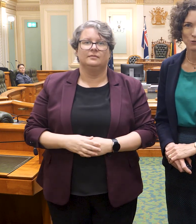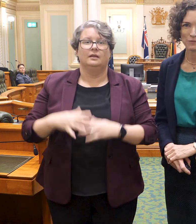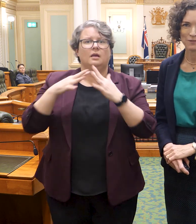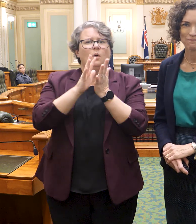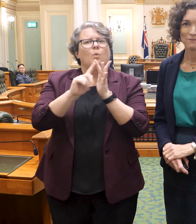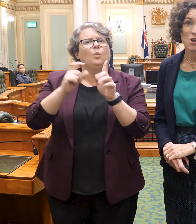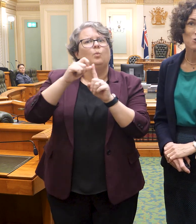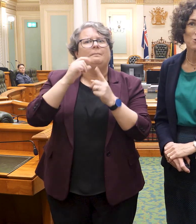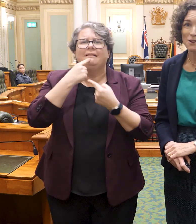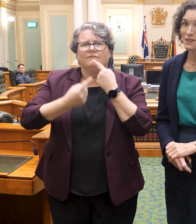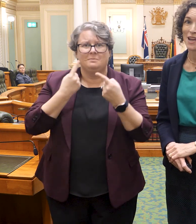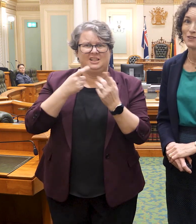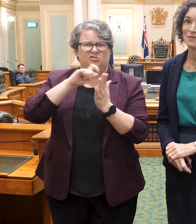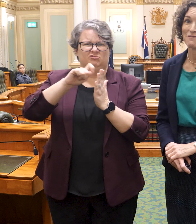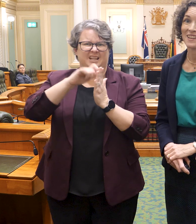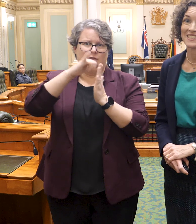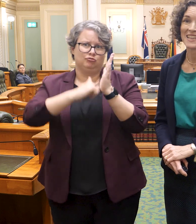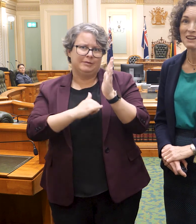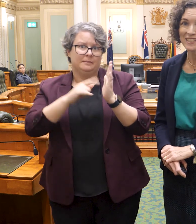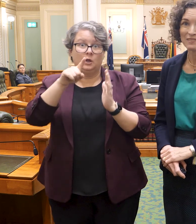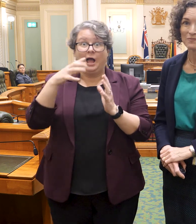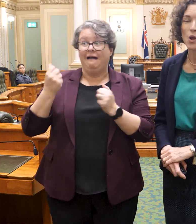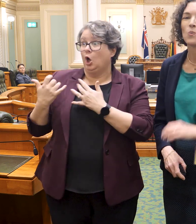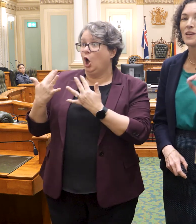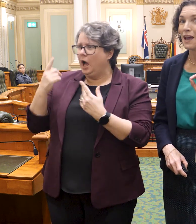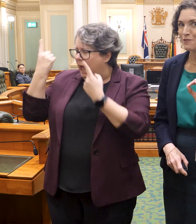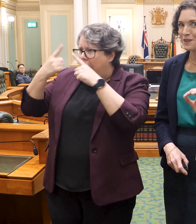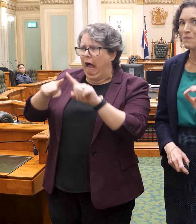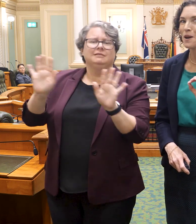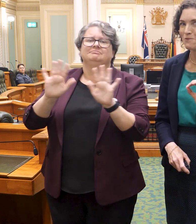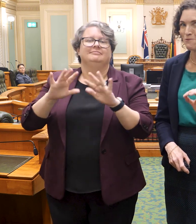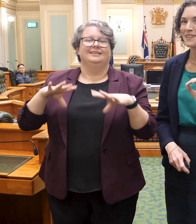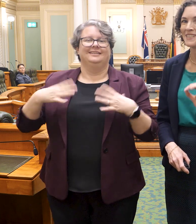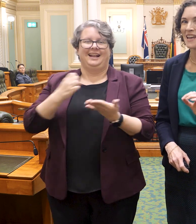script. You don't even have to be fast at counting. We'll have the number written down